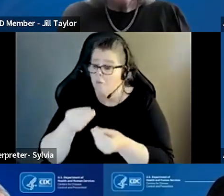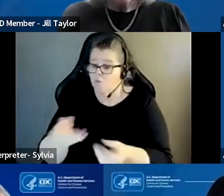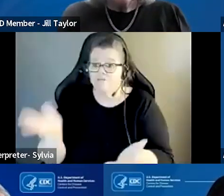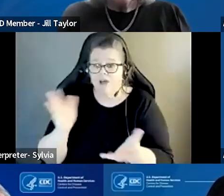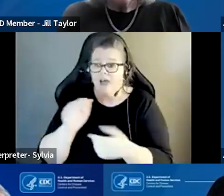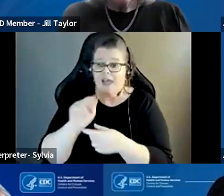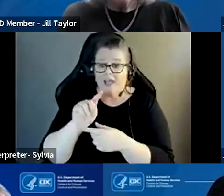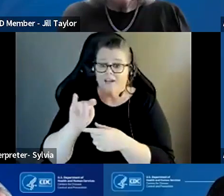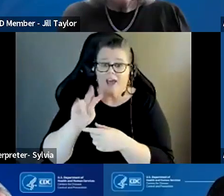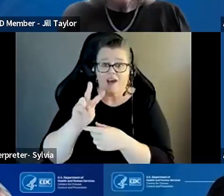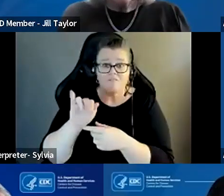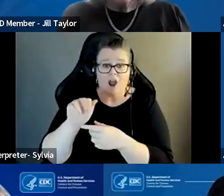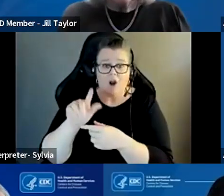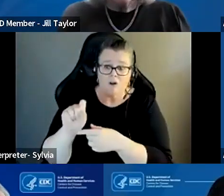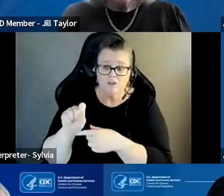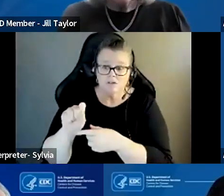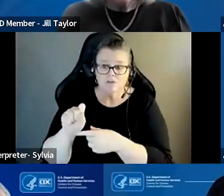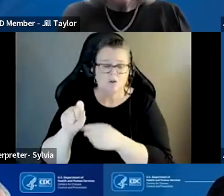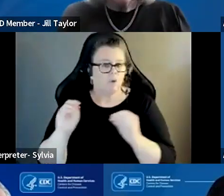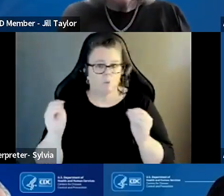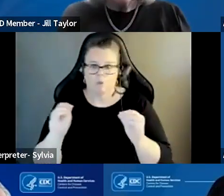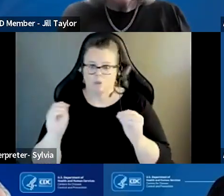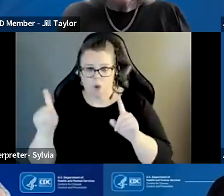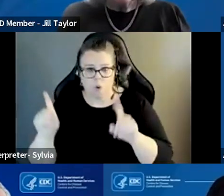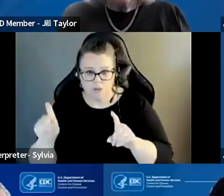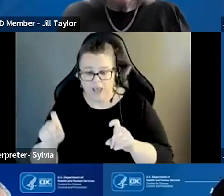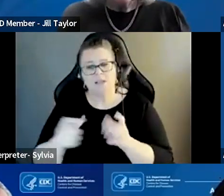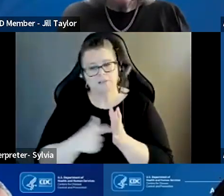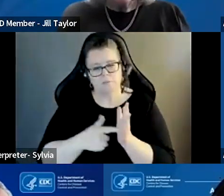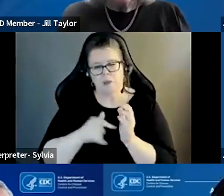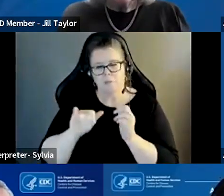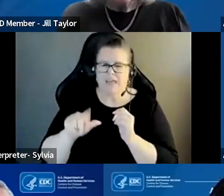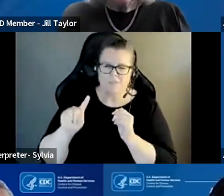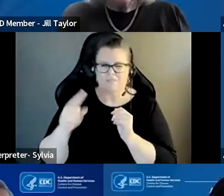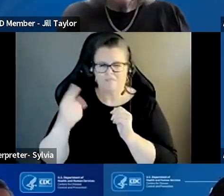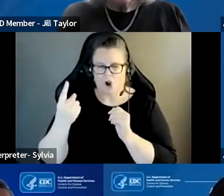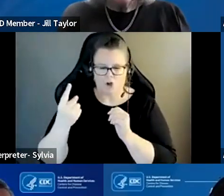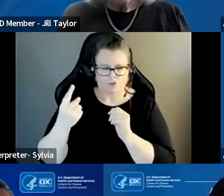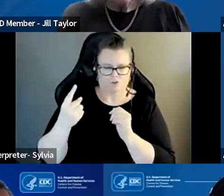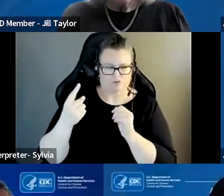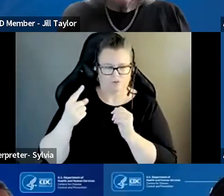And sometimes that's the first clue in some of the local and rural communities. I'm just saying, nontraditional partners,